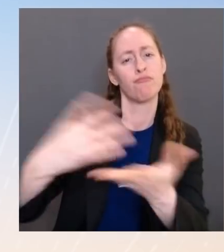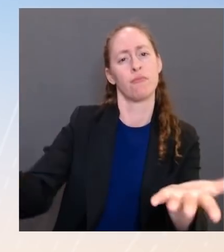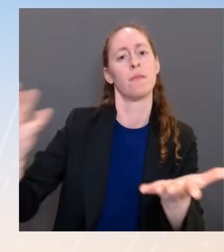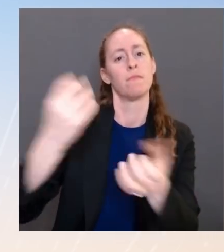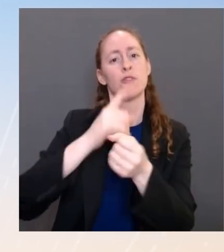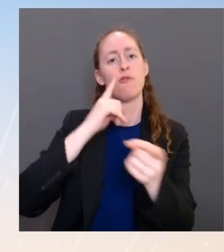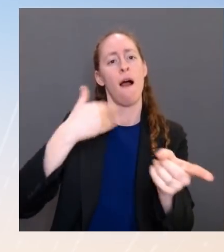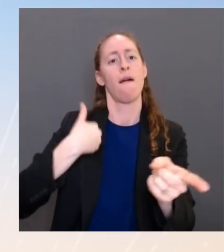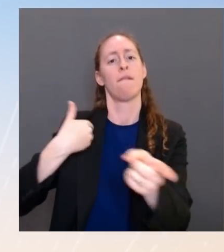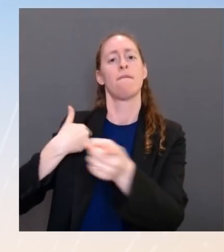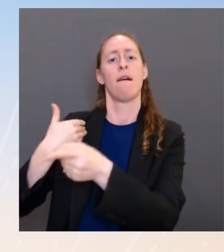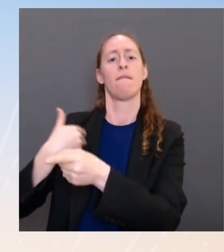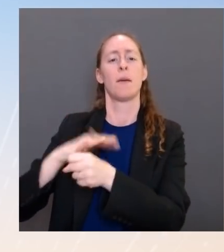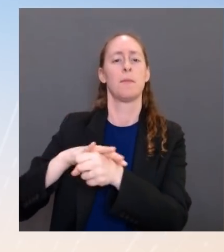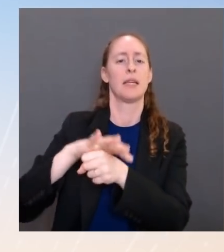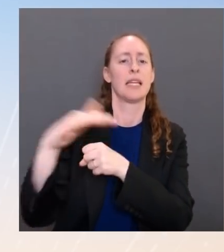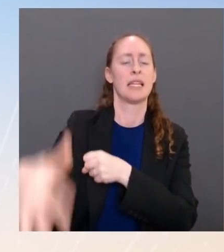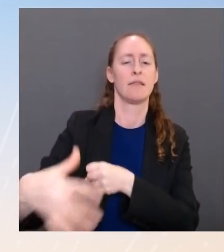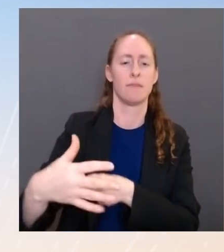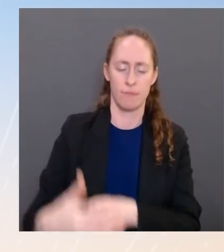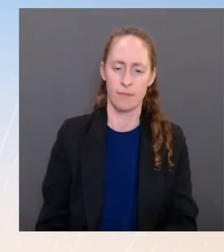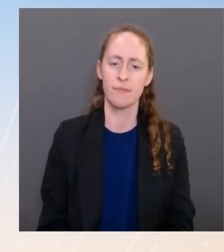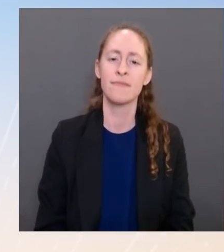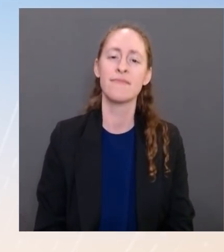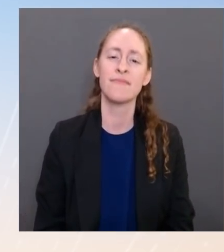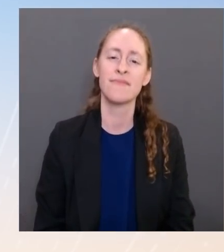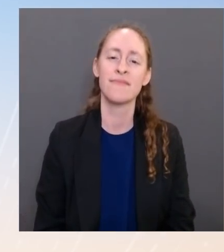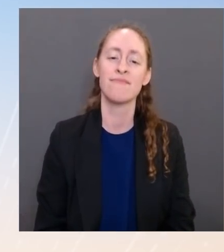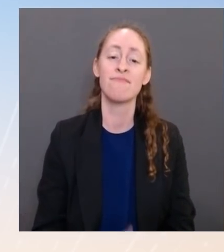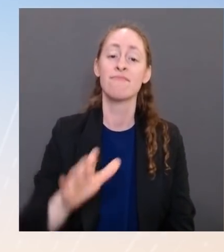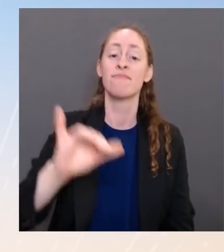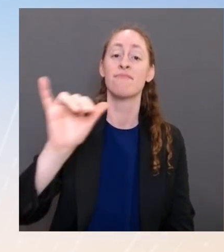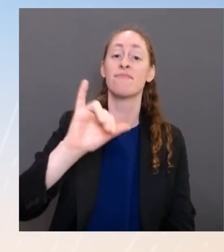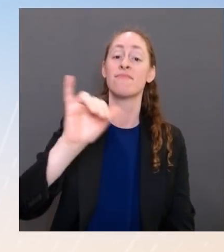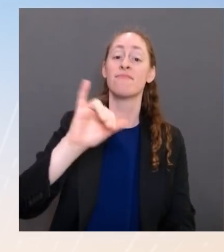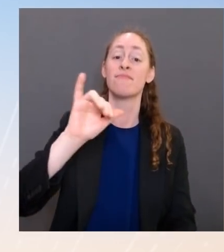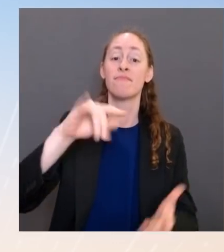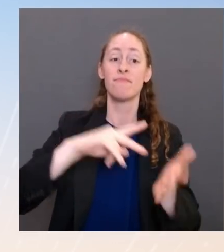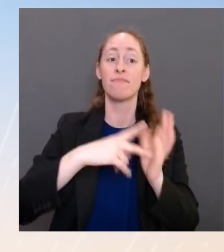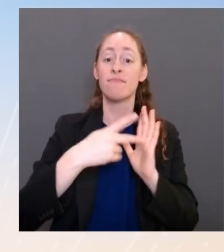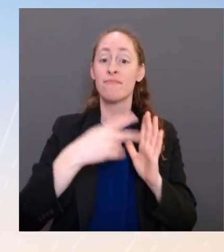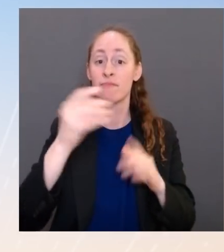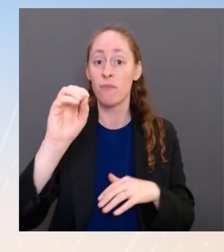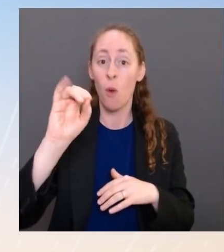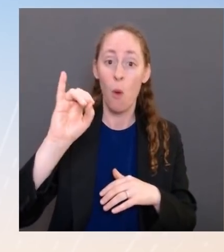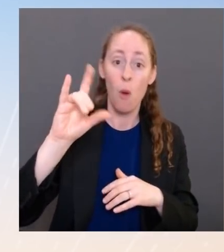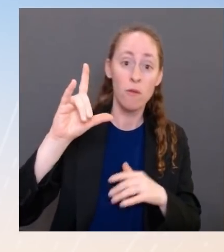which is exactly what it has done. He's also taken steps that are definitely smaller but meant to do anything possible,